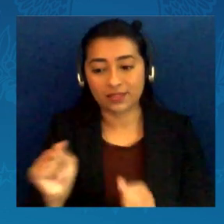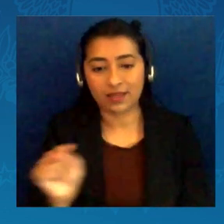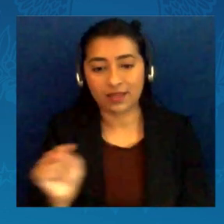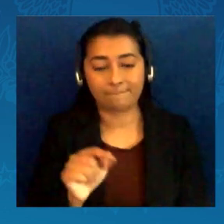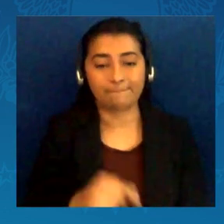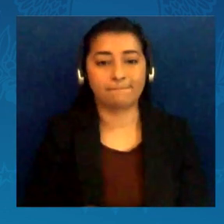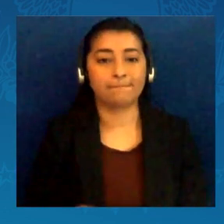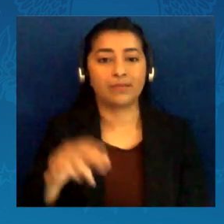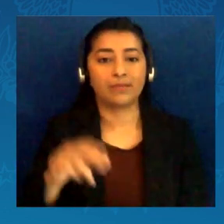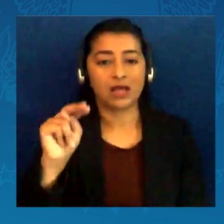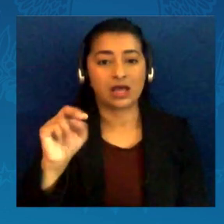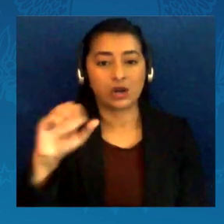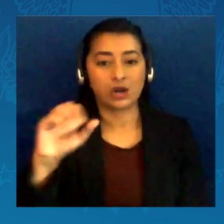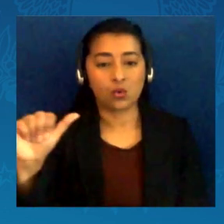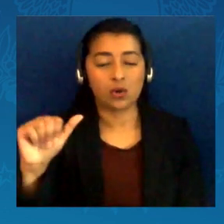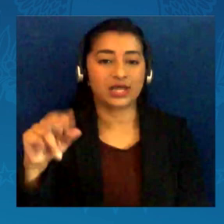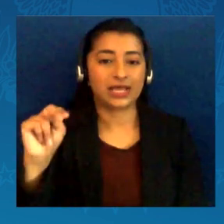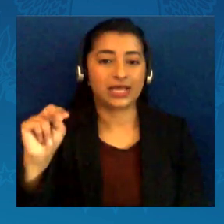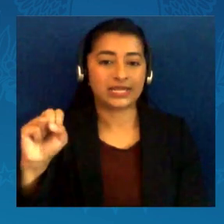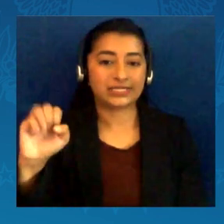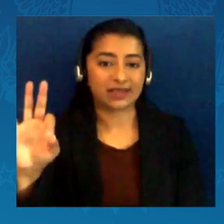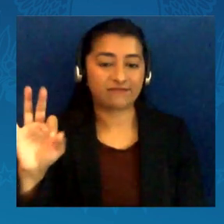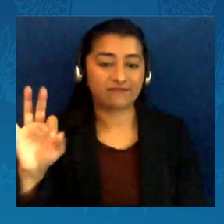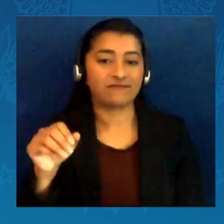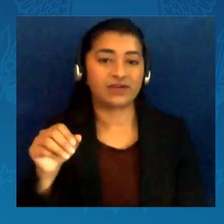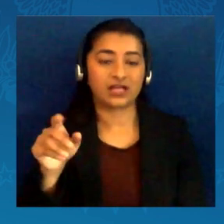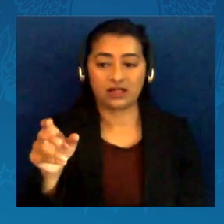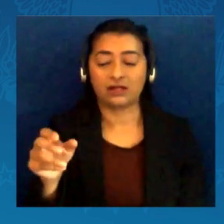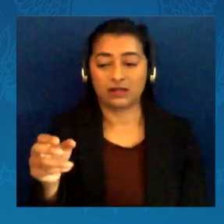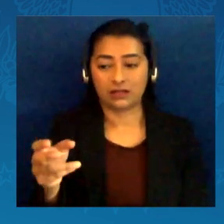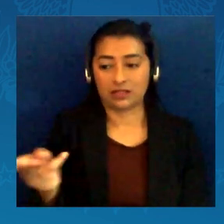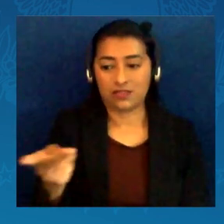they're covering and funding multiple internships.